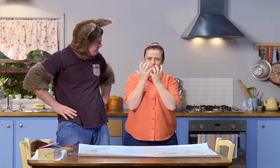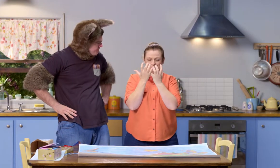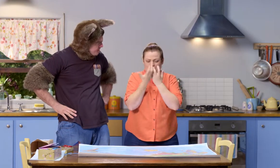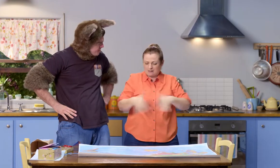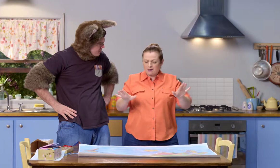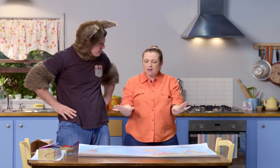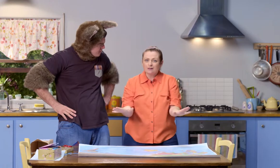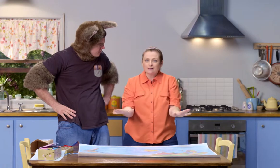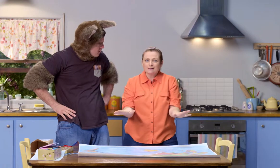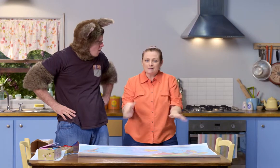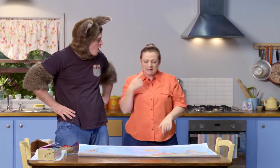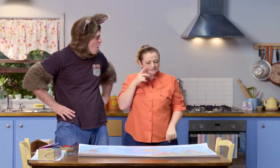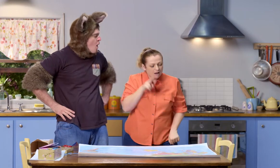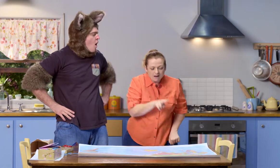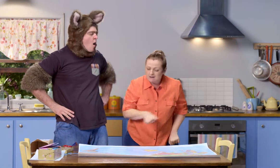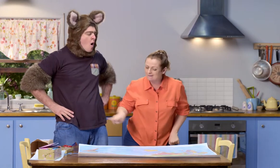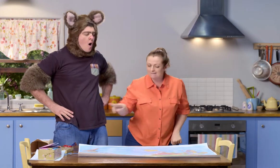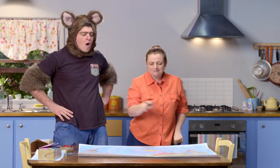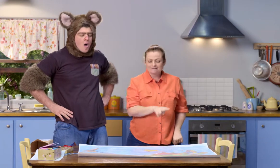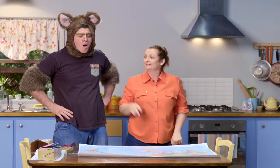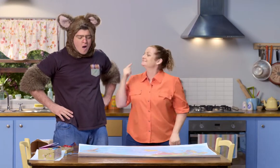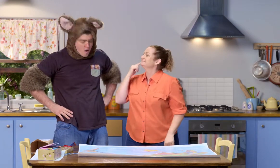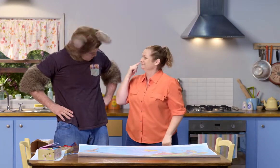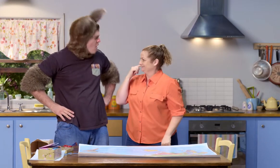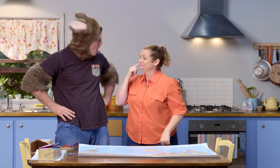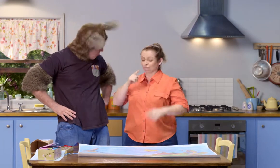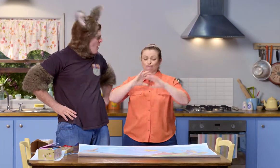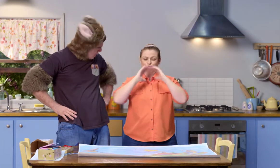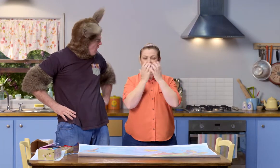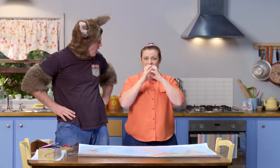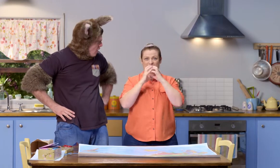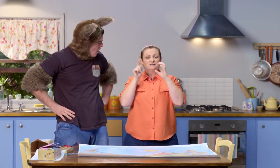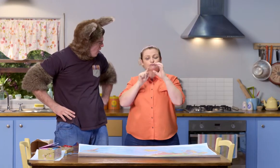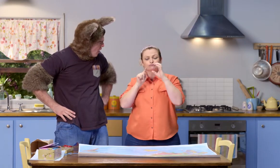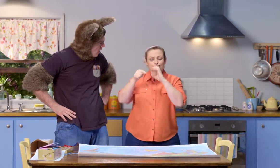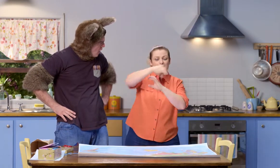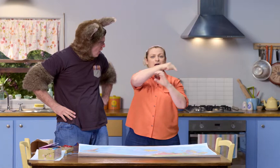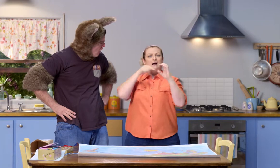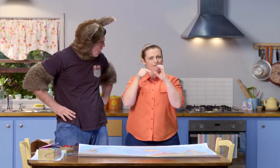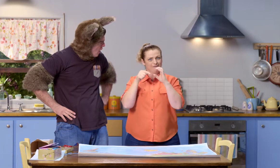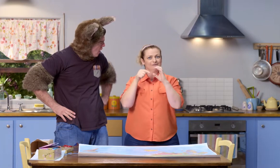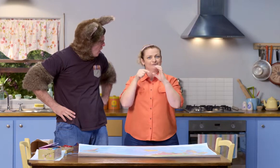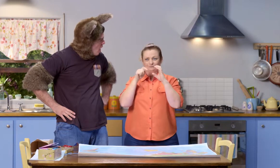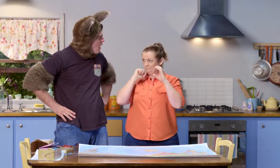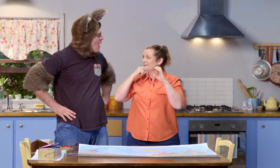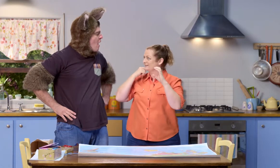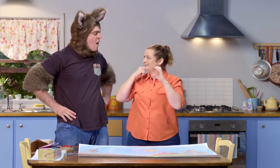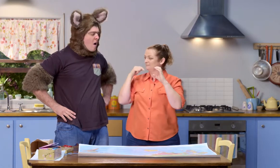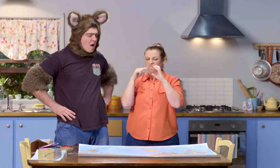But to make it easy to see as a map, it's been flattened out. Oh, OK! Because the world is actually round. Right.